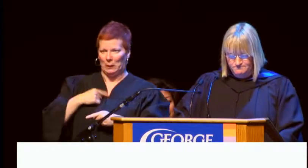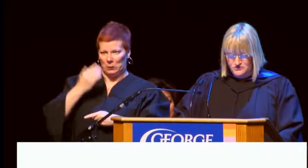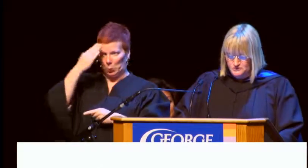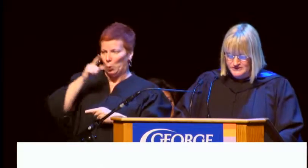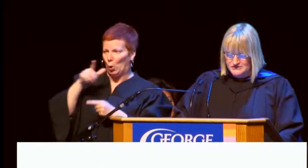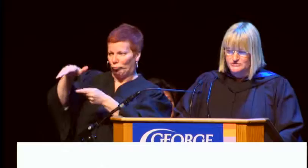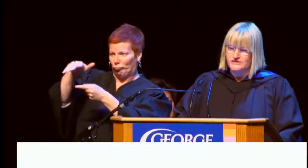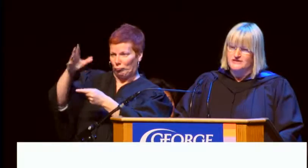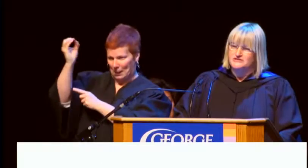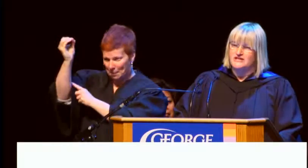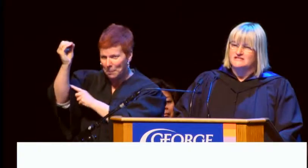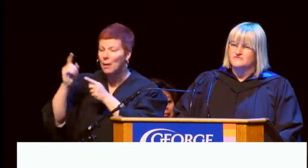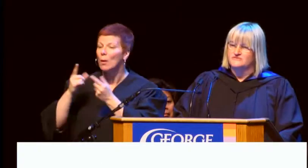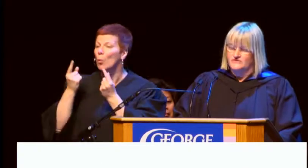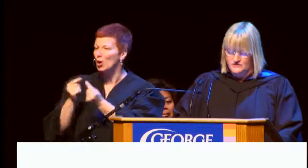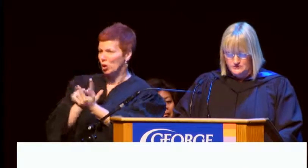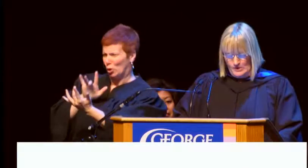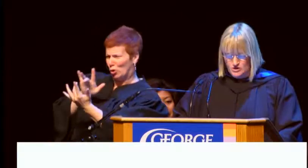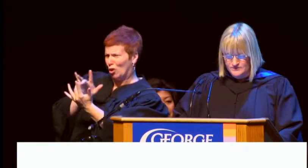I TOLD MY STORY AND KEPT GETTING MOVED TO VARIOUS DEPARTMENTS.